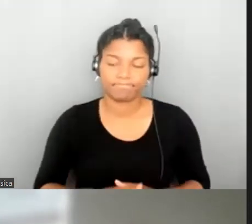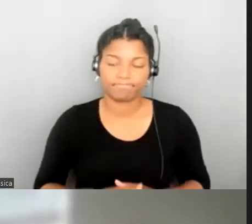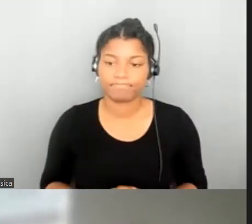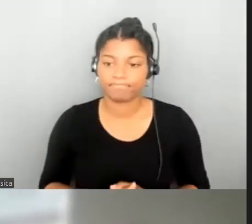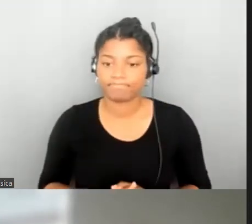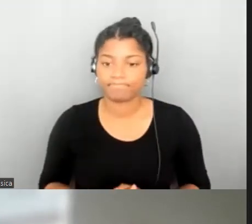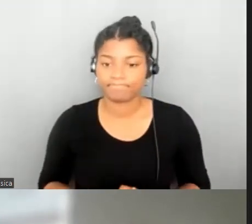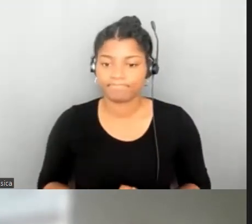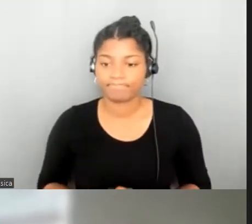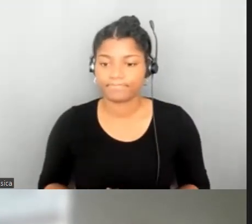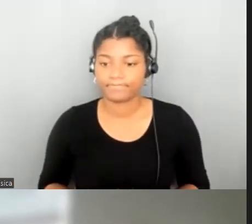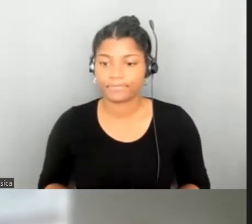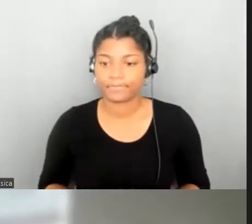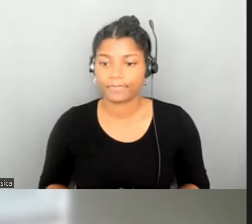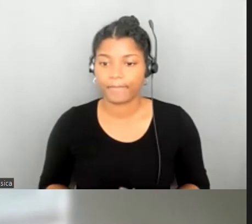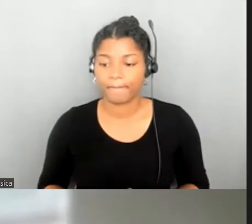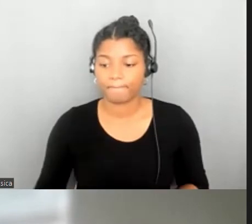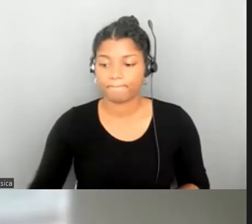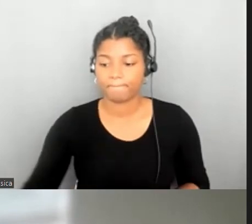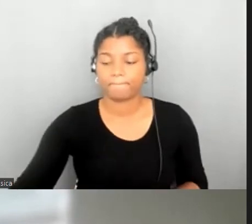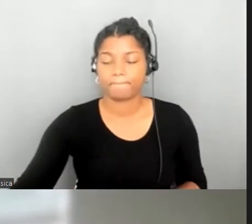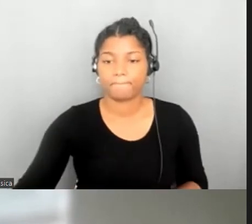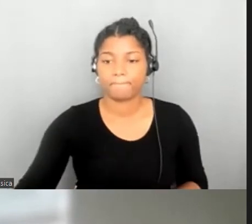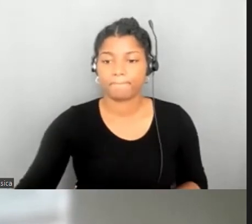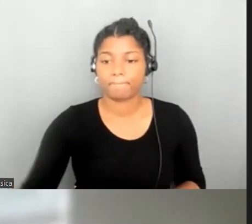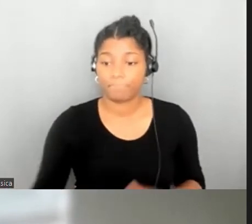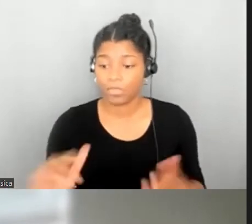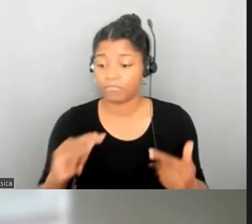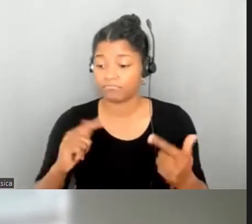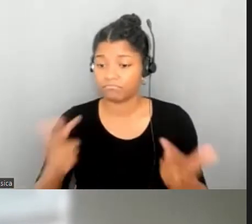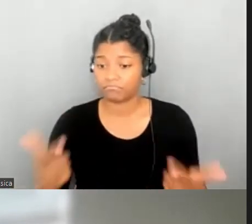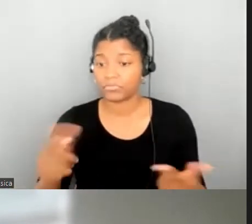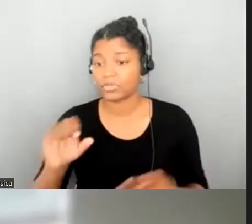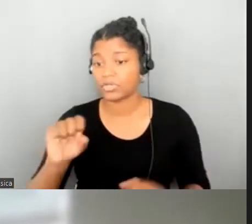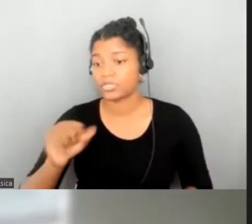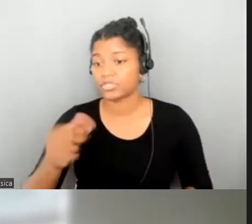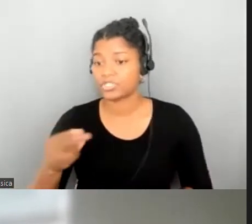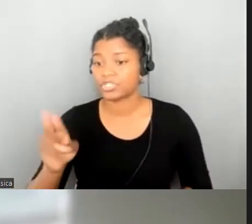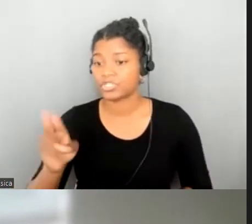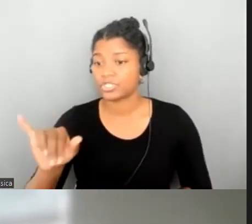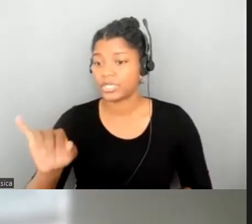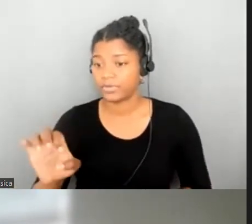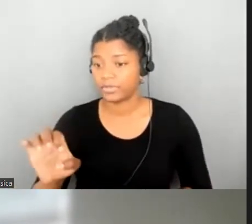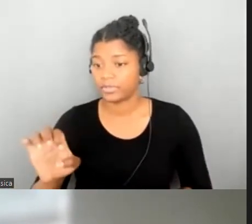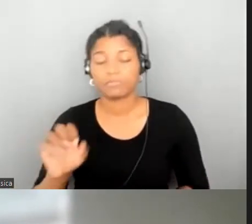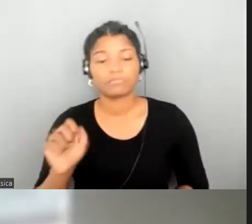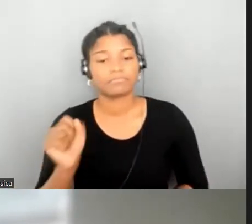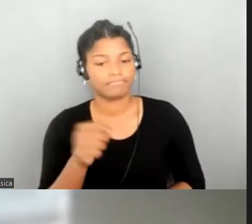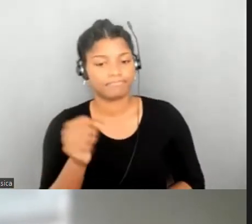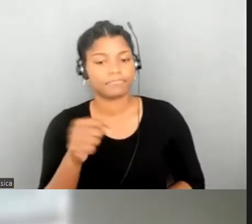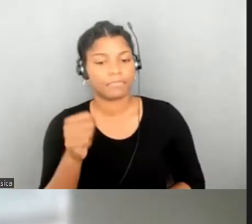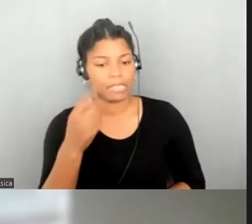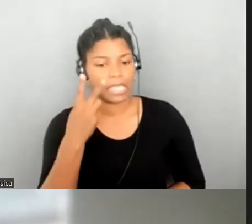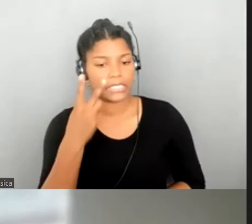I was going to say to answer some of the questions coming up in the Q&A,